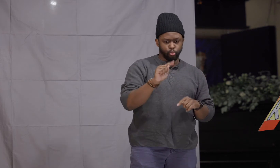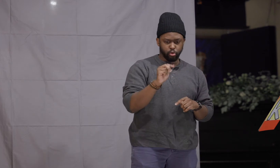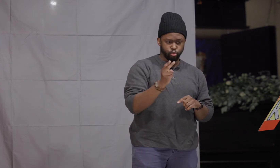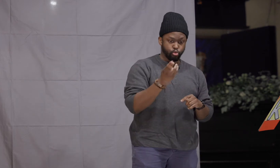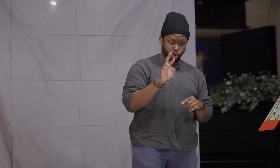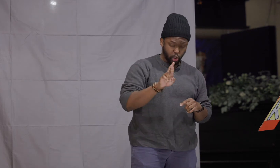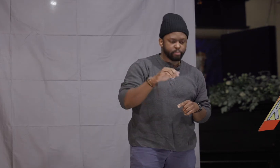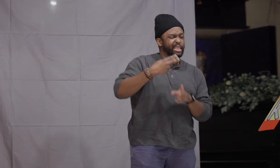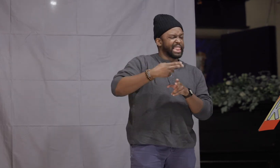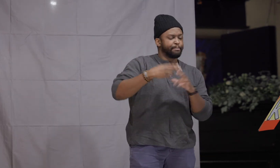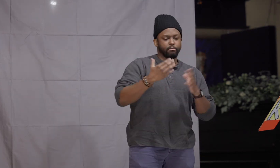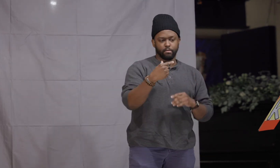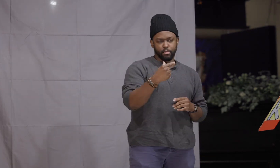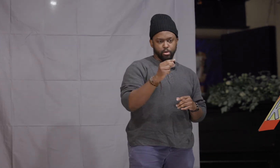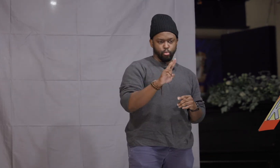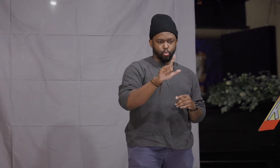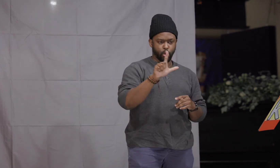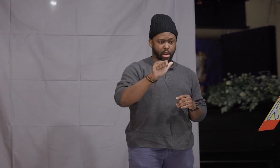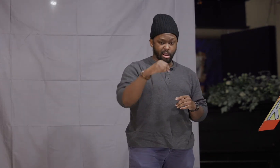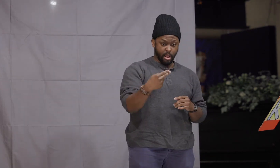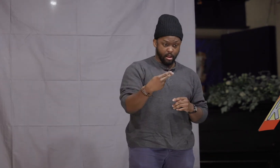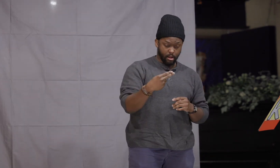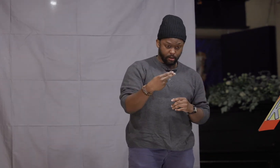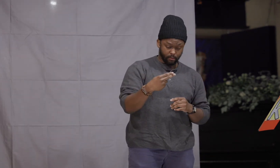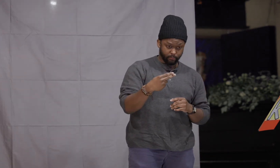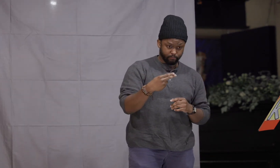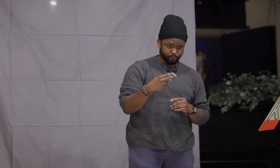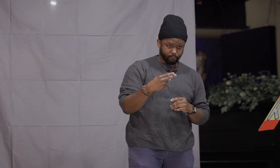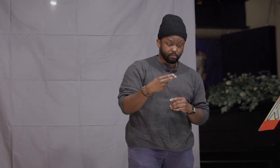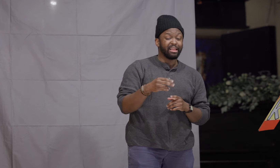We decided to join the Gullah tour,